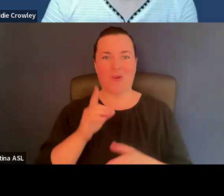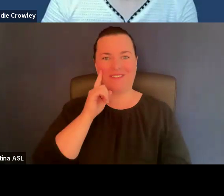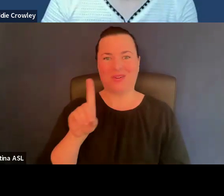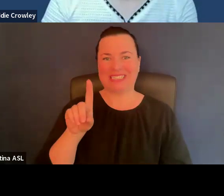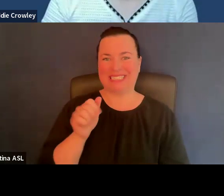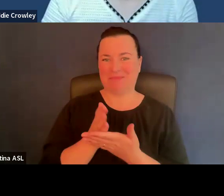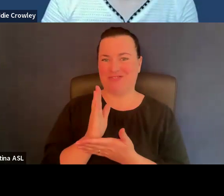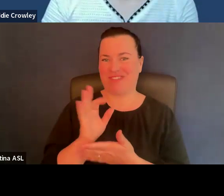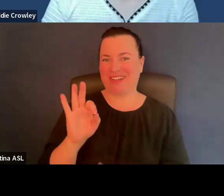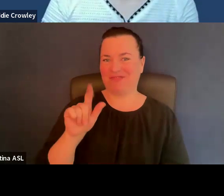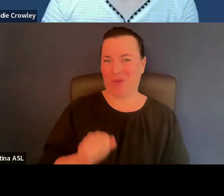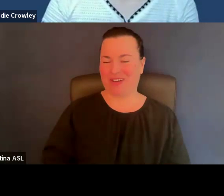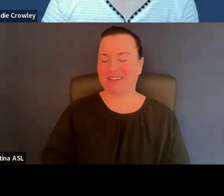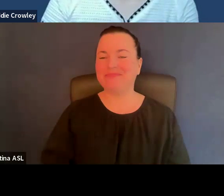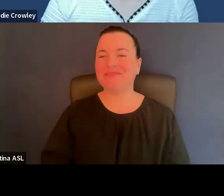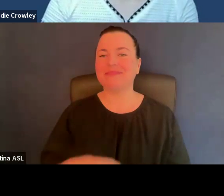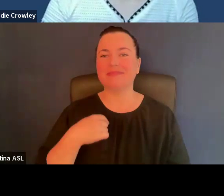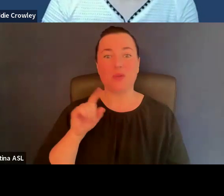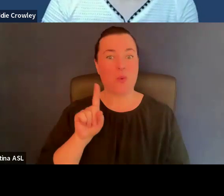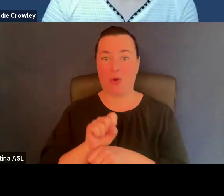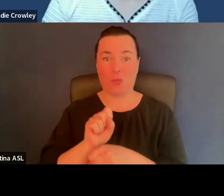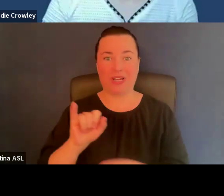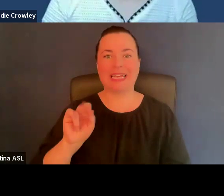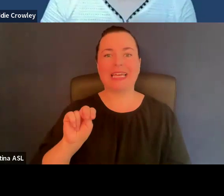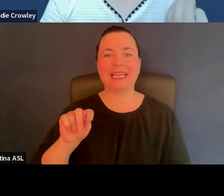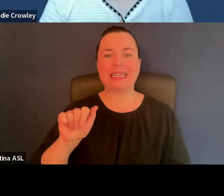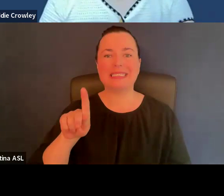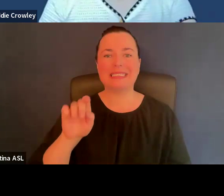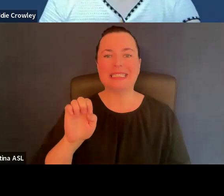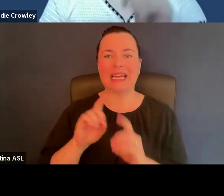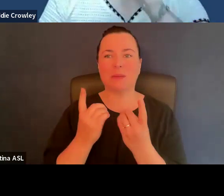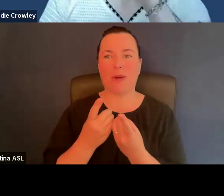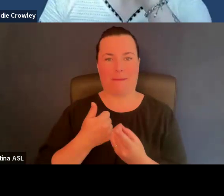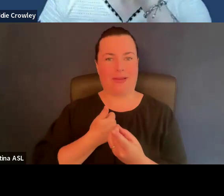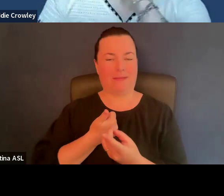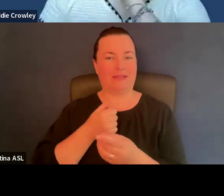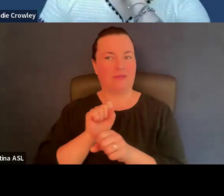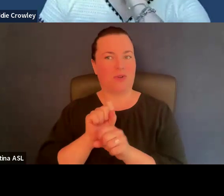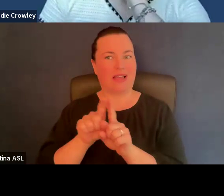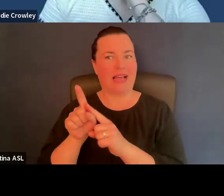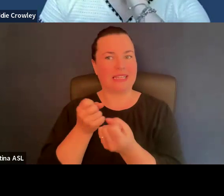I work in the intake department as an advocacy specialist, and I've been doing self-advocacy